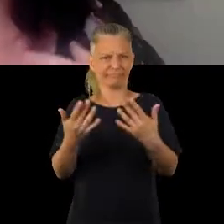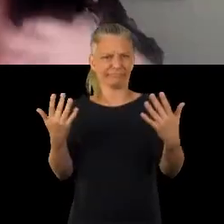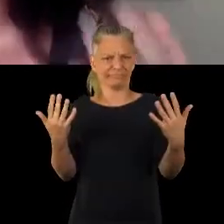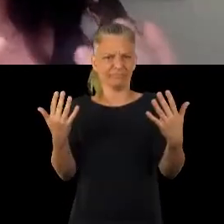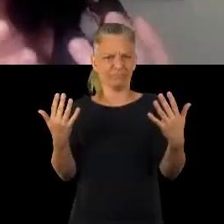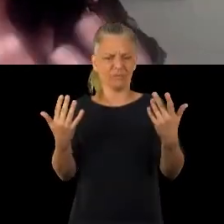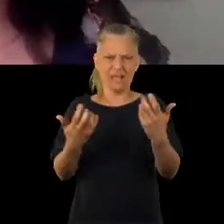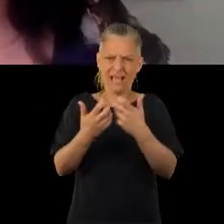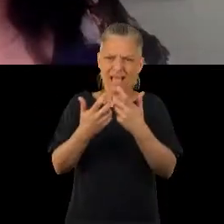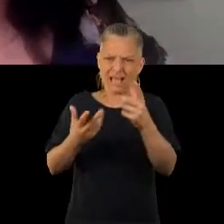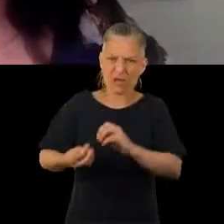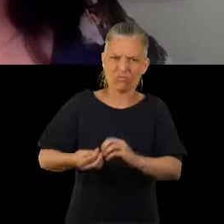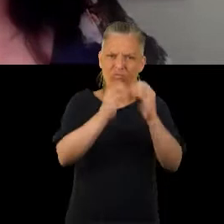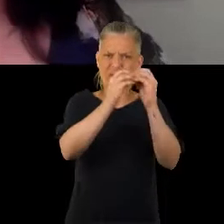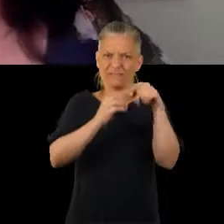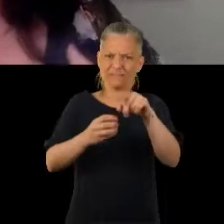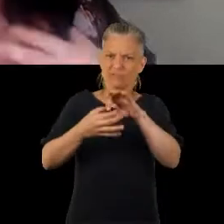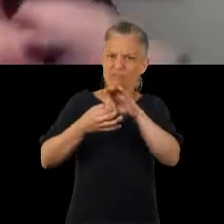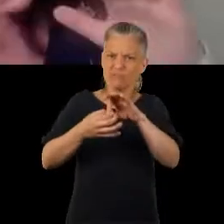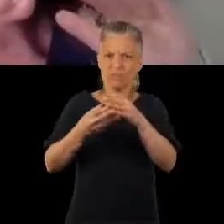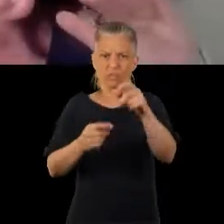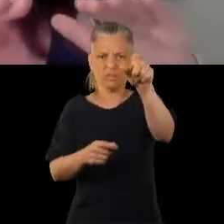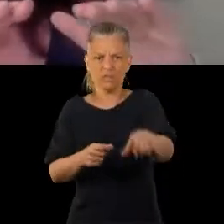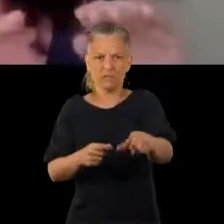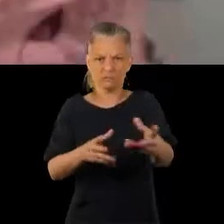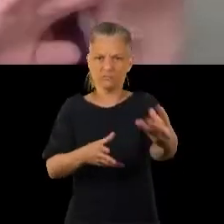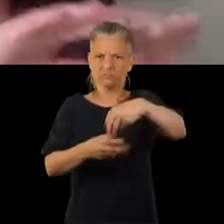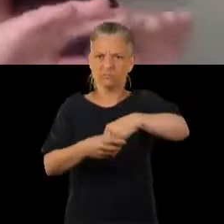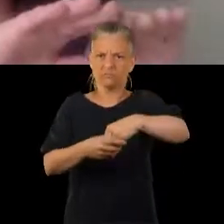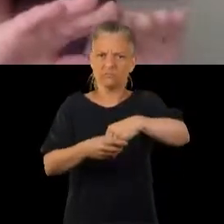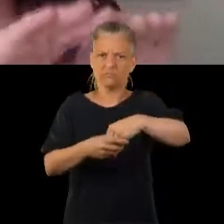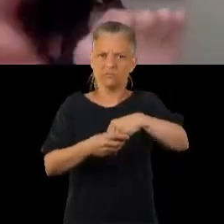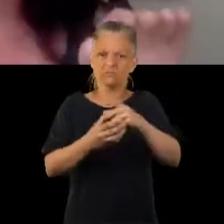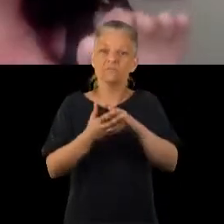are introducing peer support to an organisation, how do you look at peer work and look at what’s